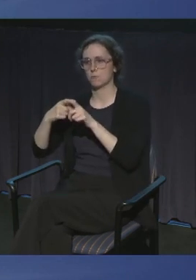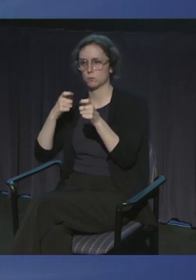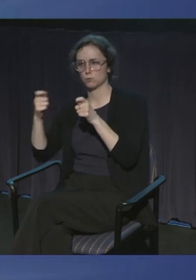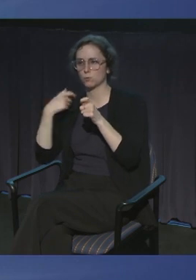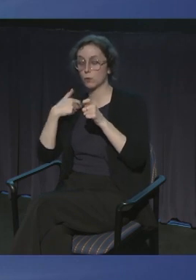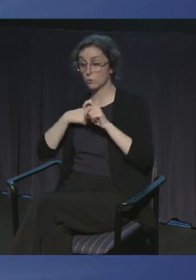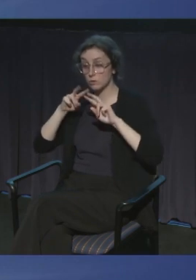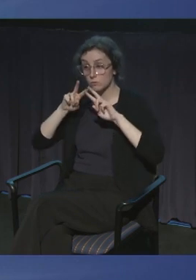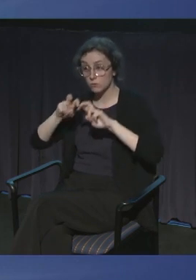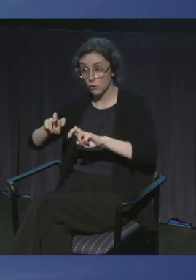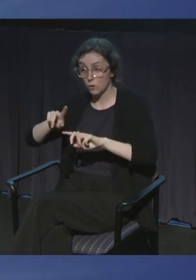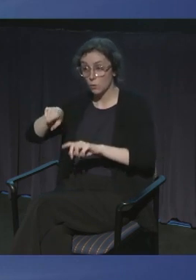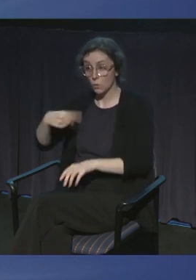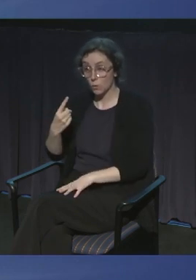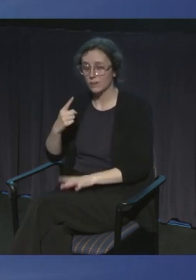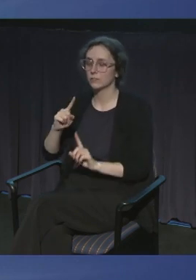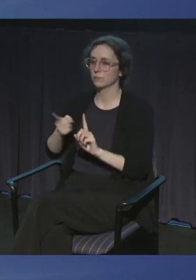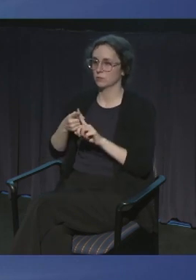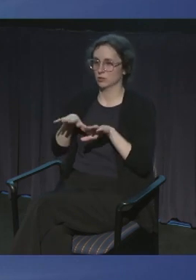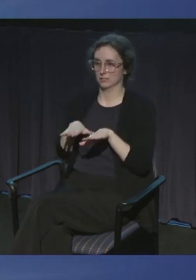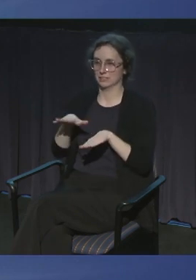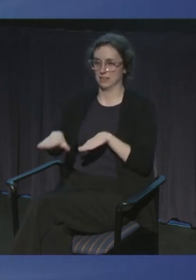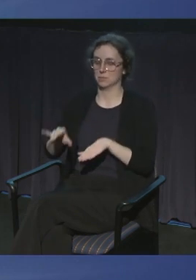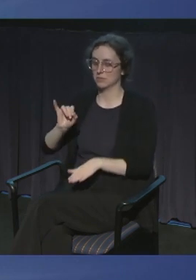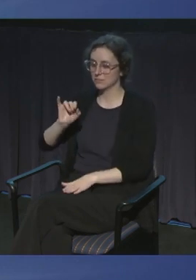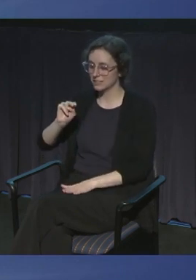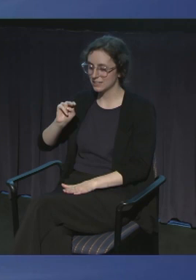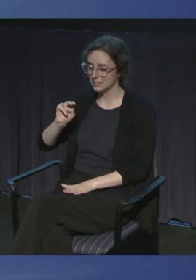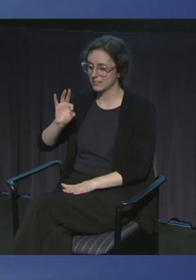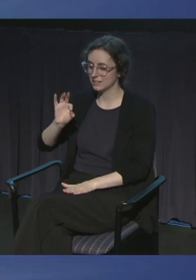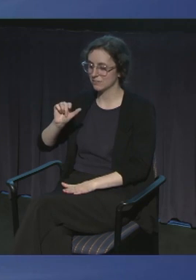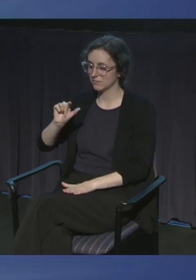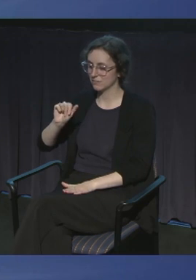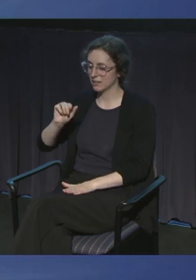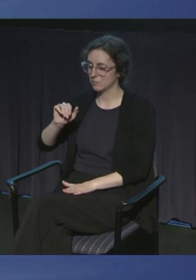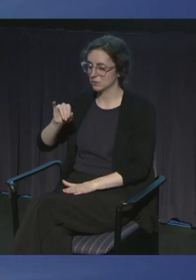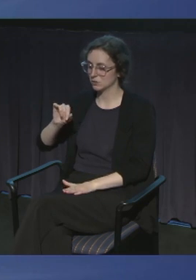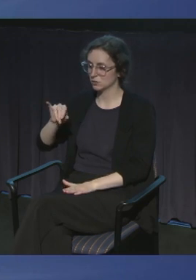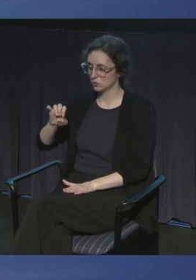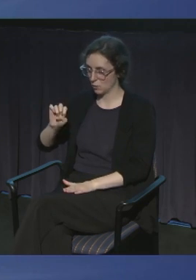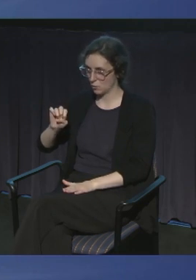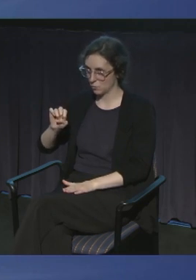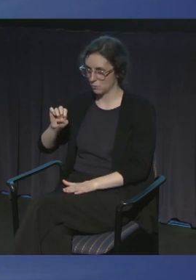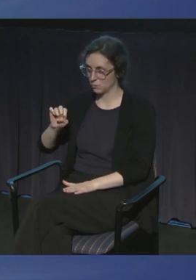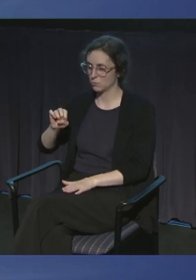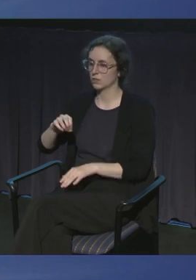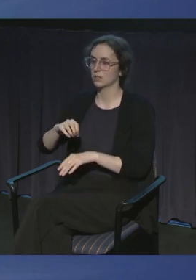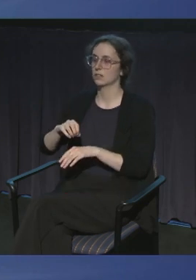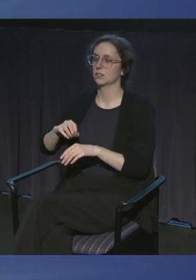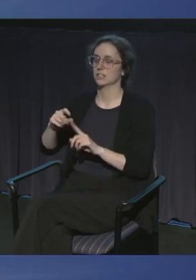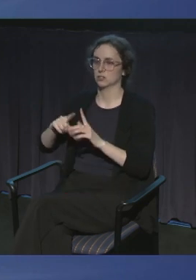FIRST STEP OF INFLAMMAZONE INDUCTION WHICH IS IL-1